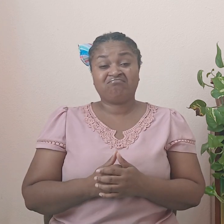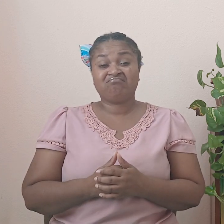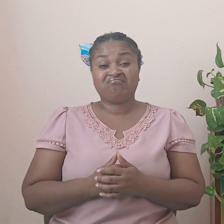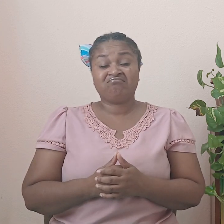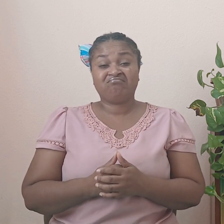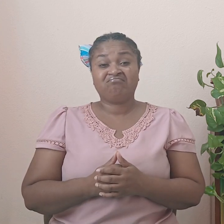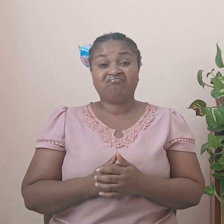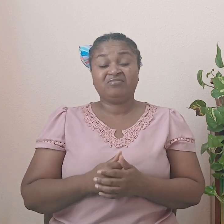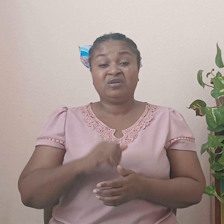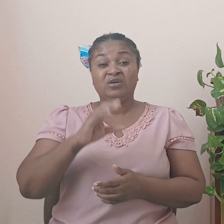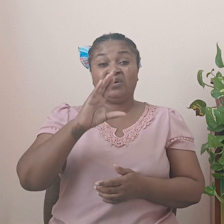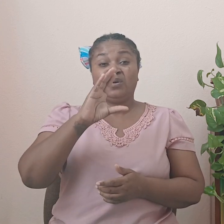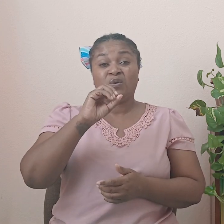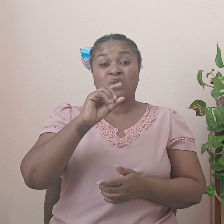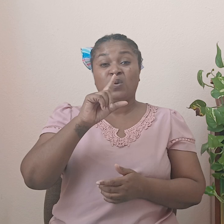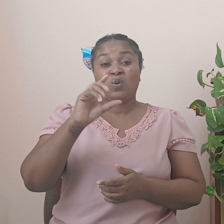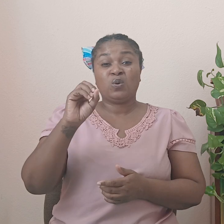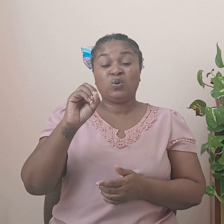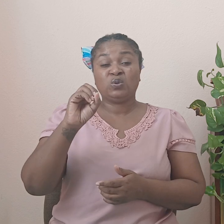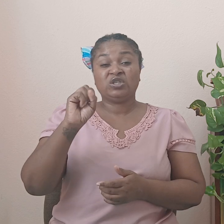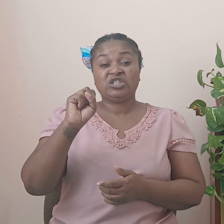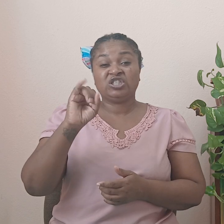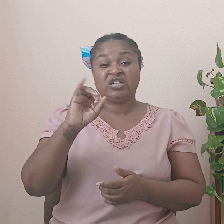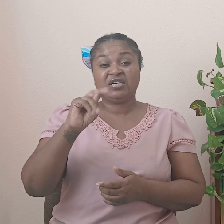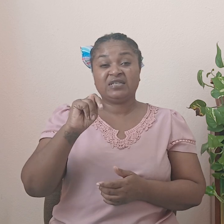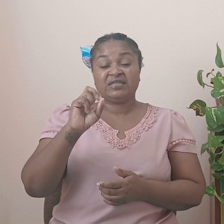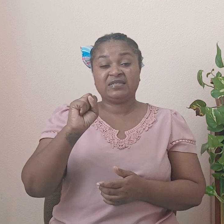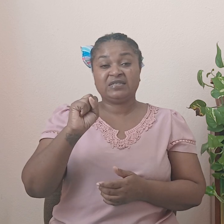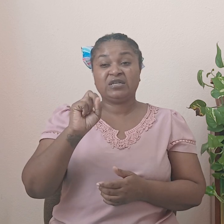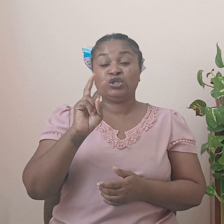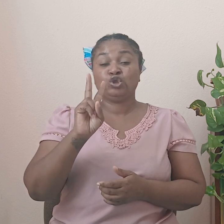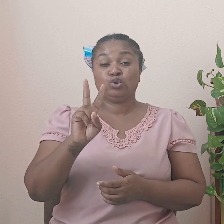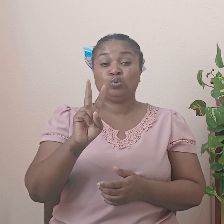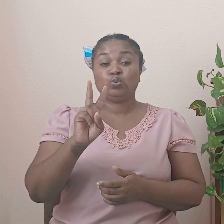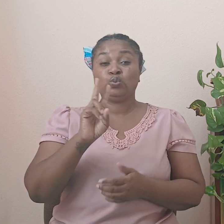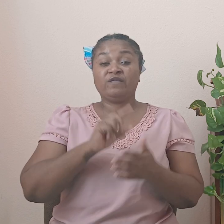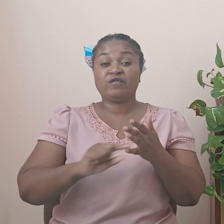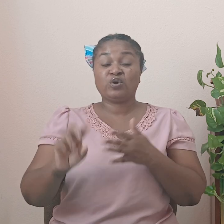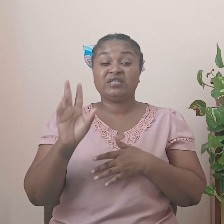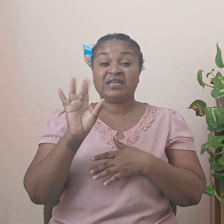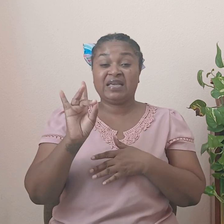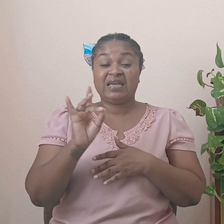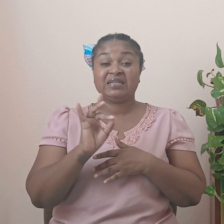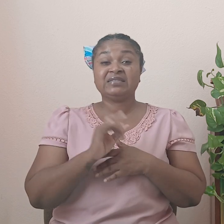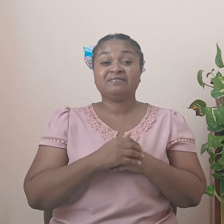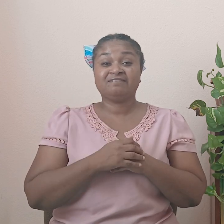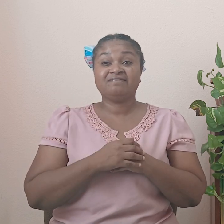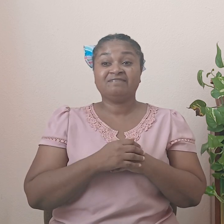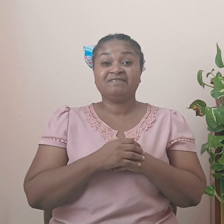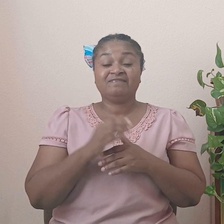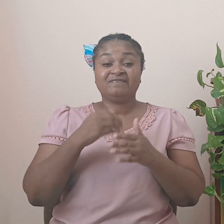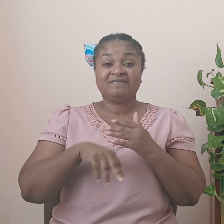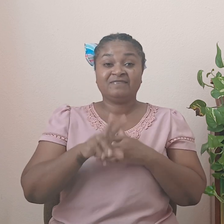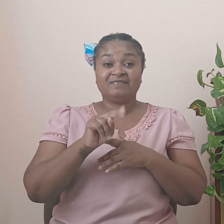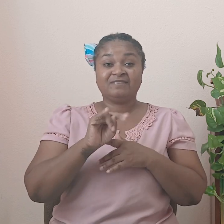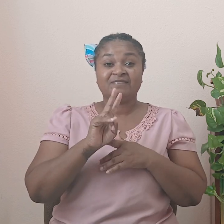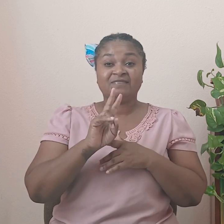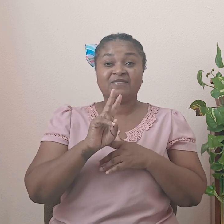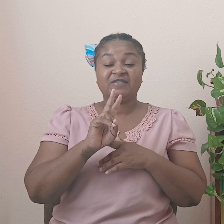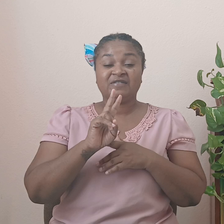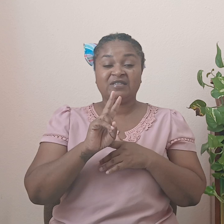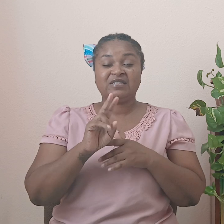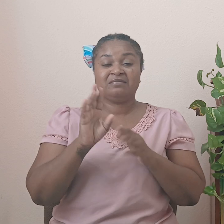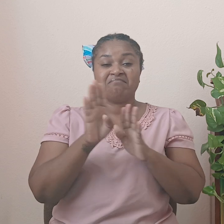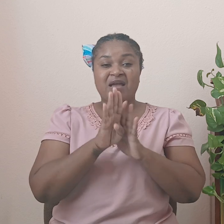Colossians 2:8 in the New International Version teaches “8